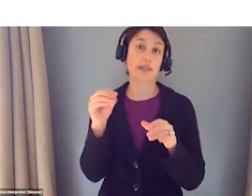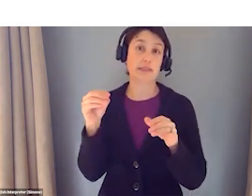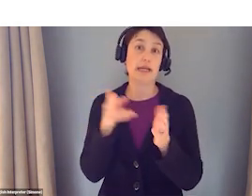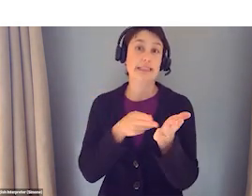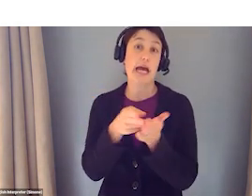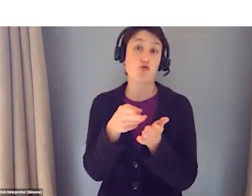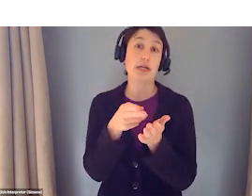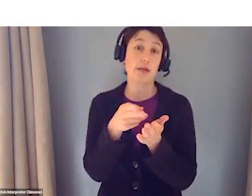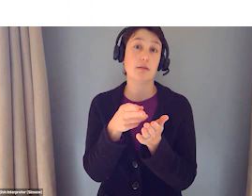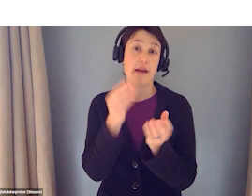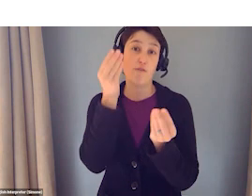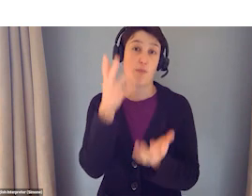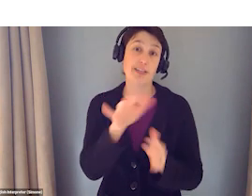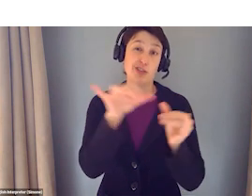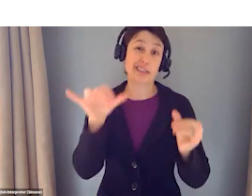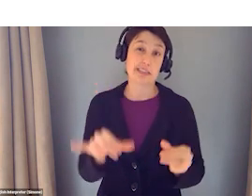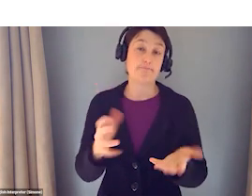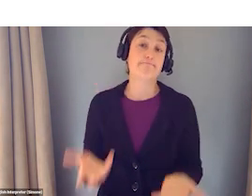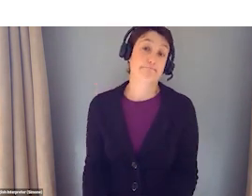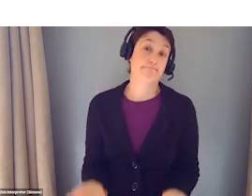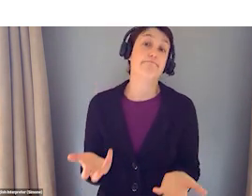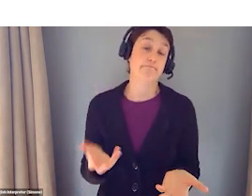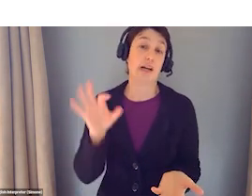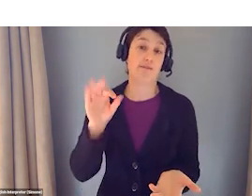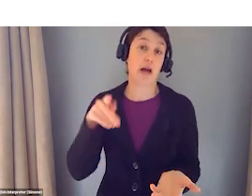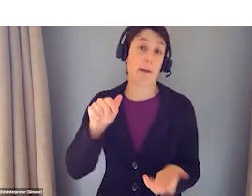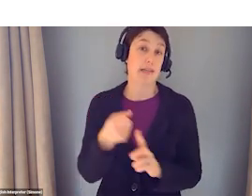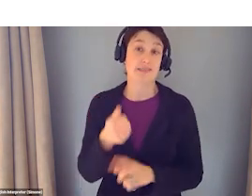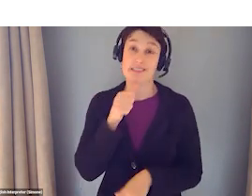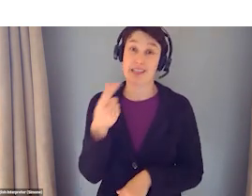FAPIIS is not something that you want to be listed on. It is a bad thing.